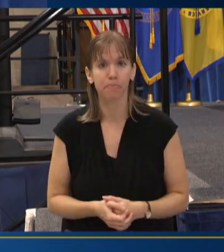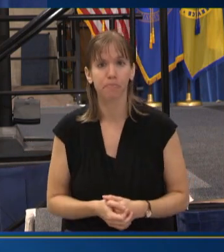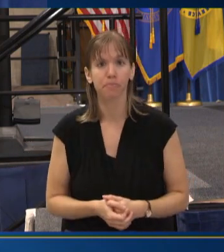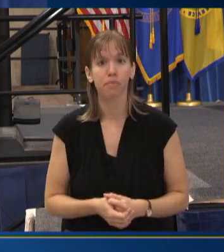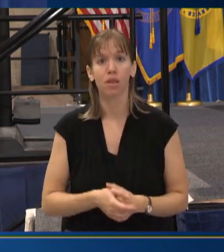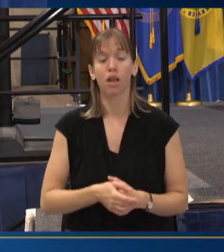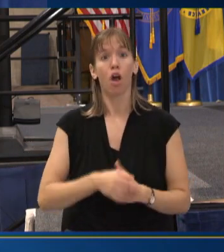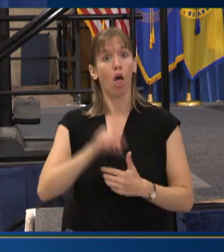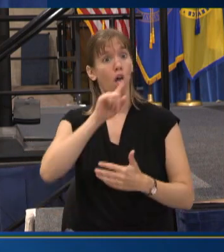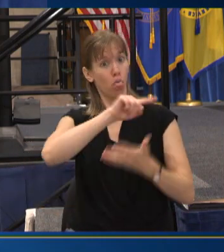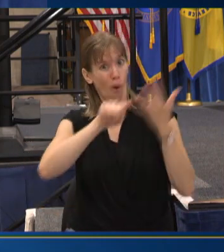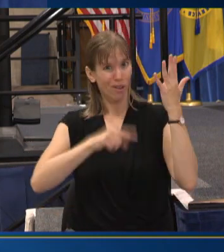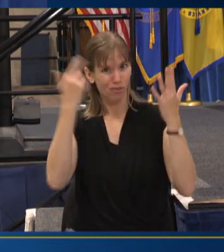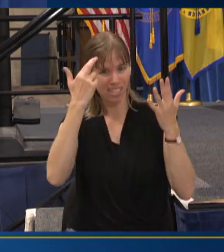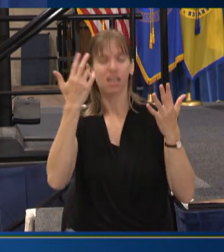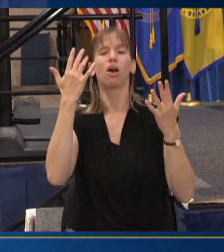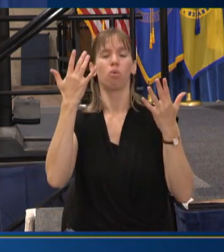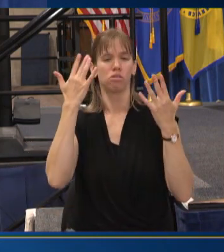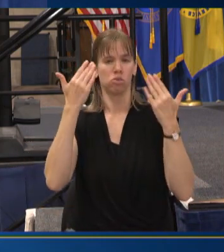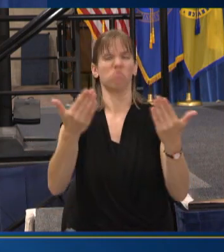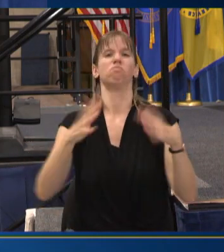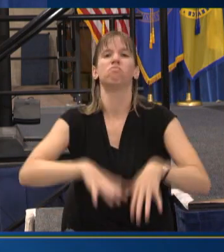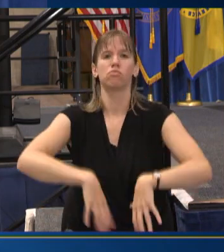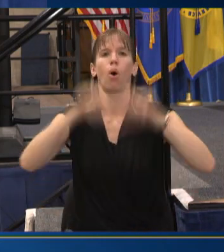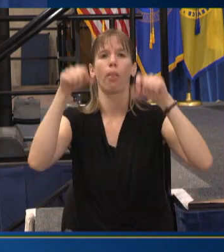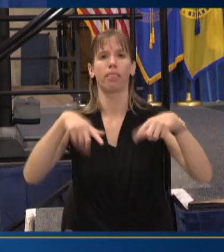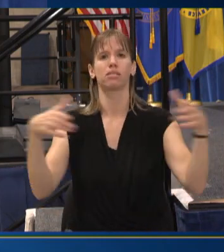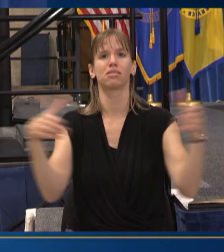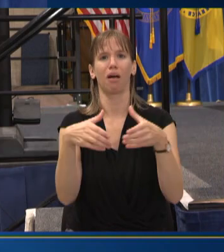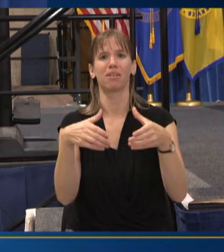decided to hold this summit right now, which you are part of here today.